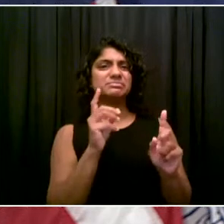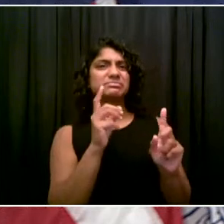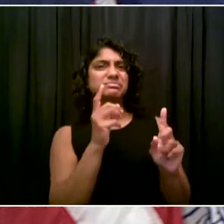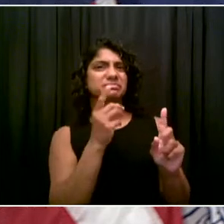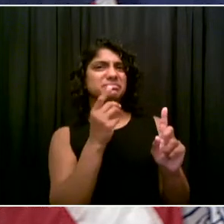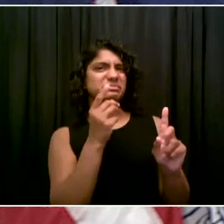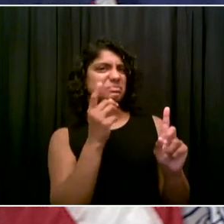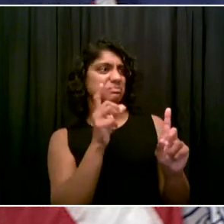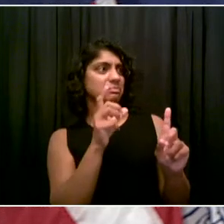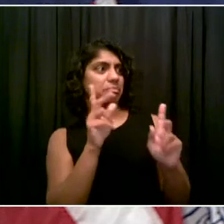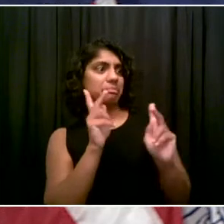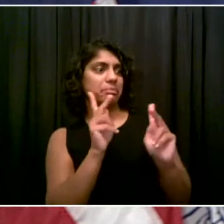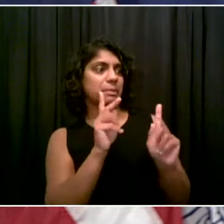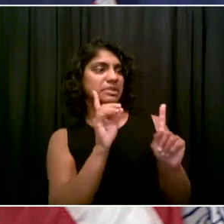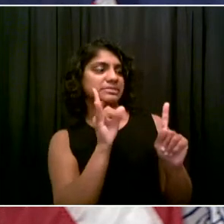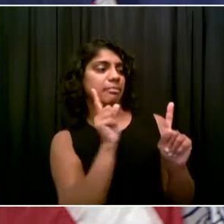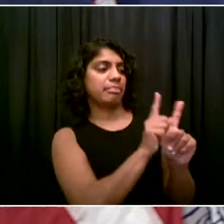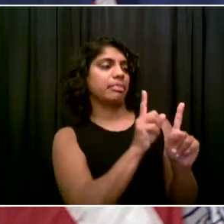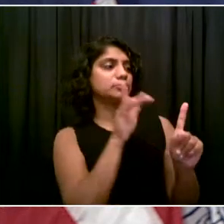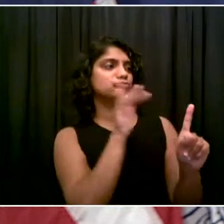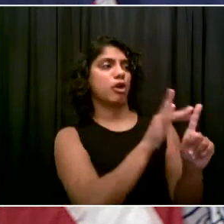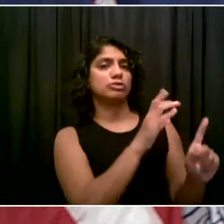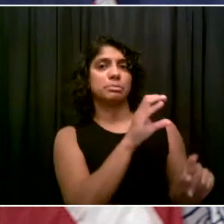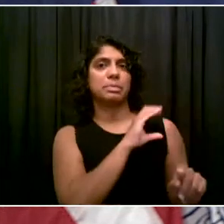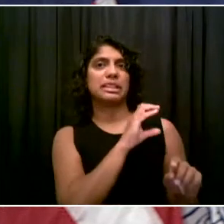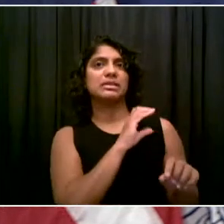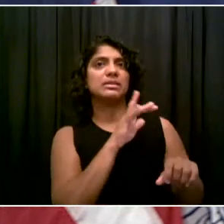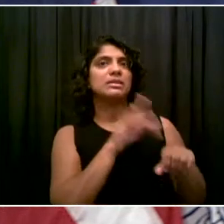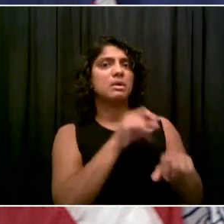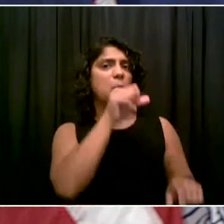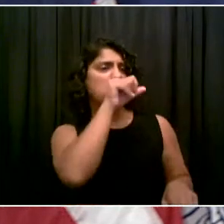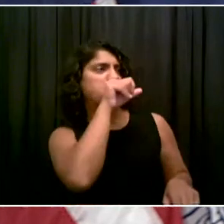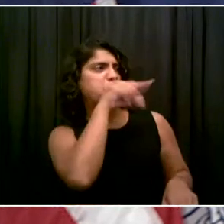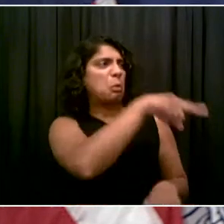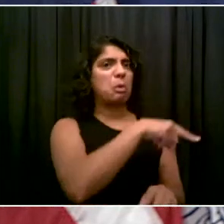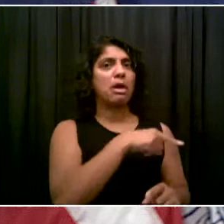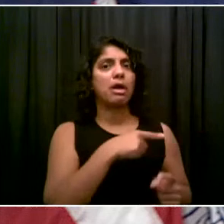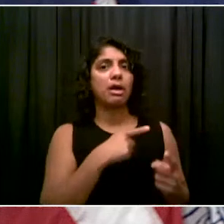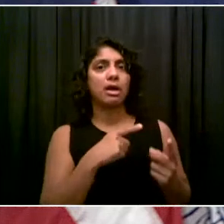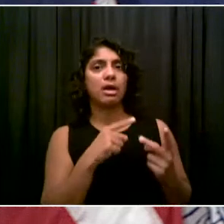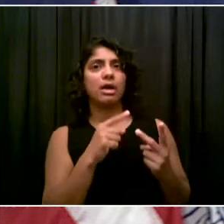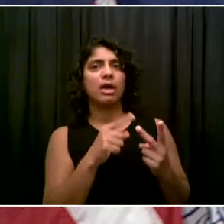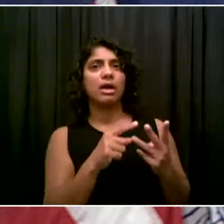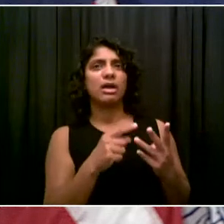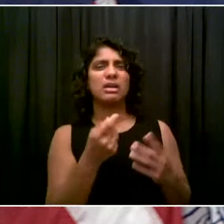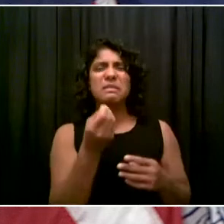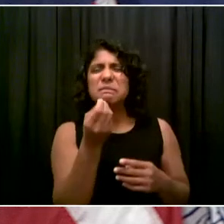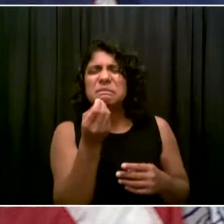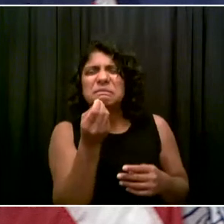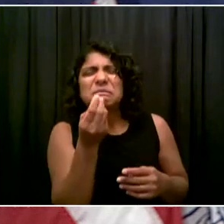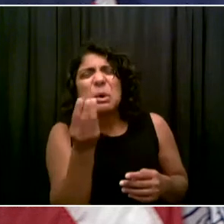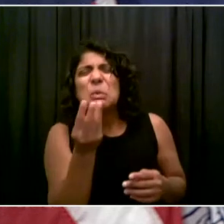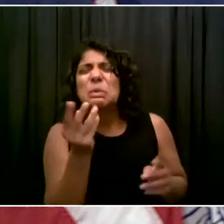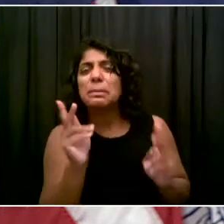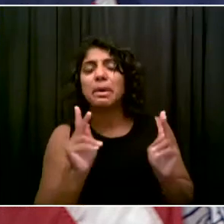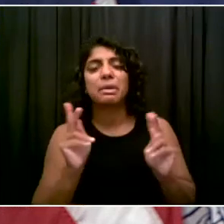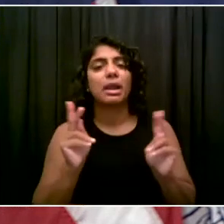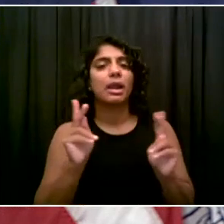REALITY IN MY VIEW AND I THINK SOMEBODY SHOULD GO TO JAIL. I'M GOING TO CONTINUE TO SAY THAT TO THE